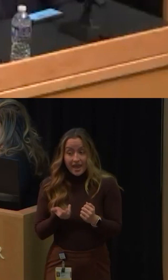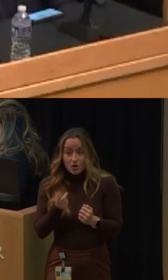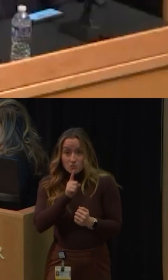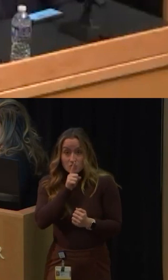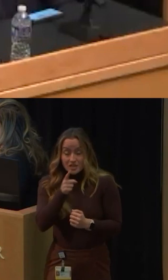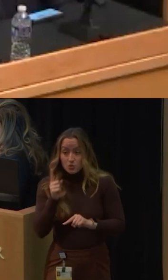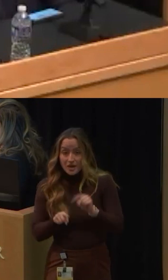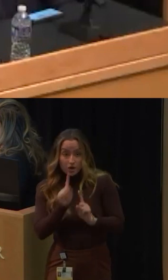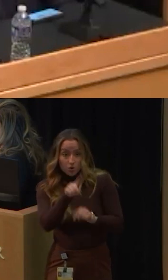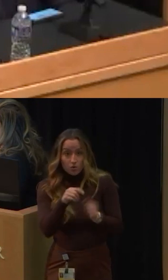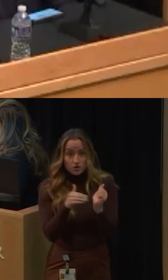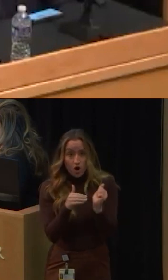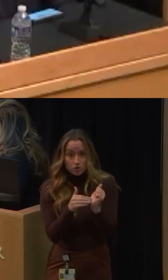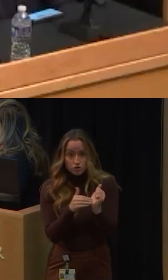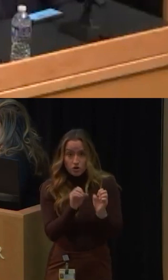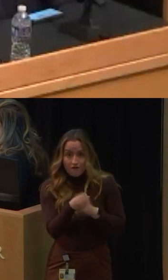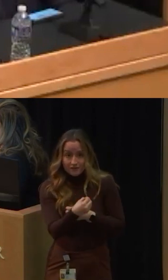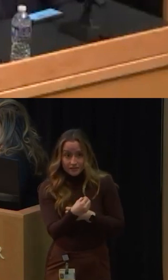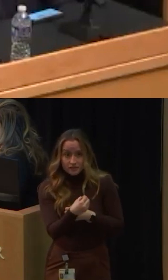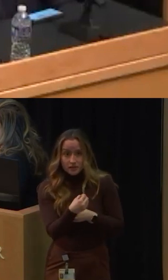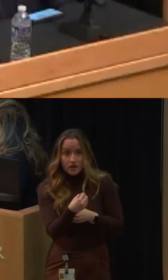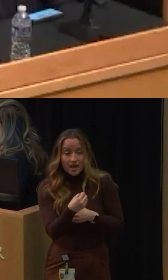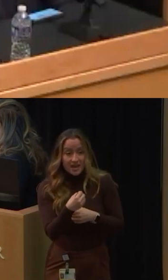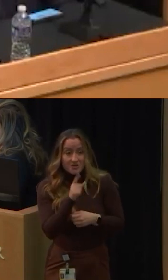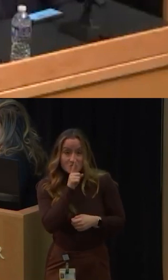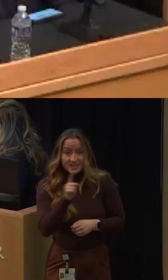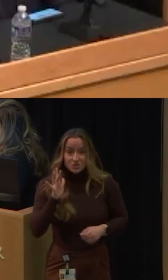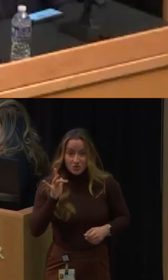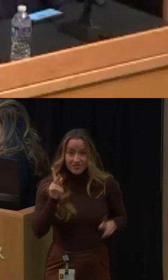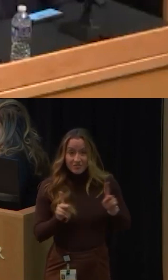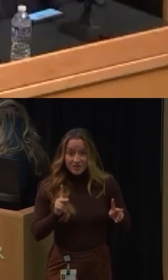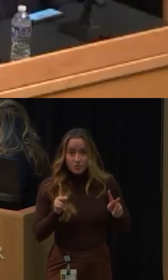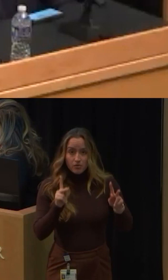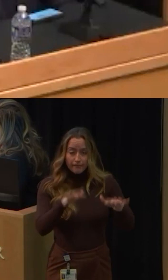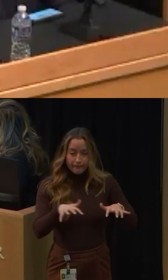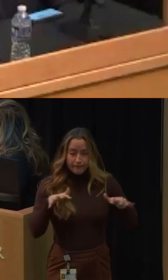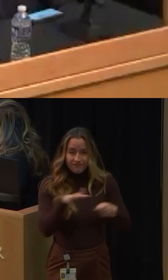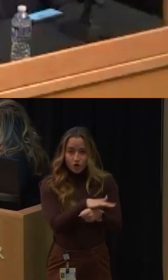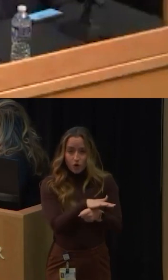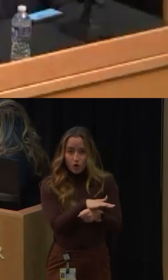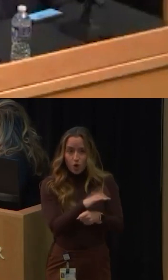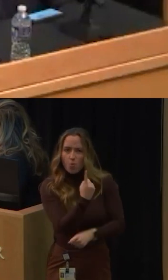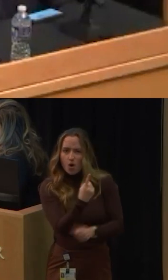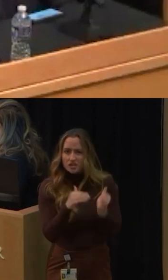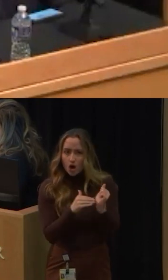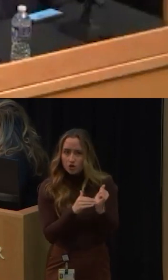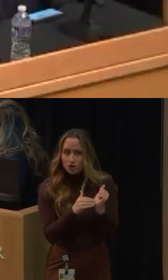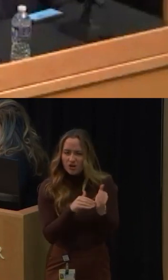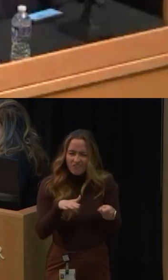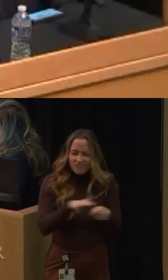and not have 25 people sitting there waiting to be seen by him, by one doctor, and on top of that,